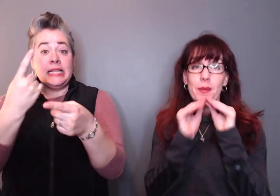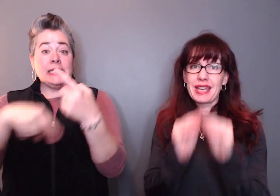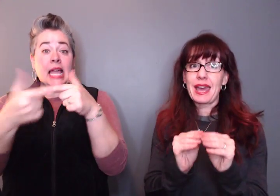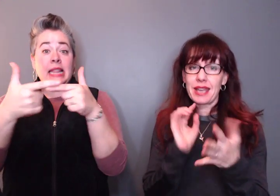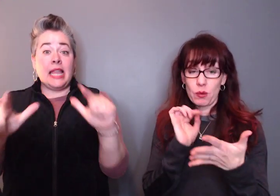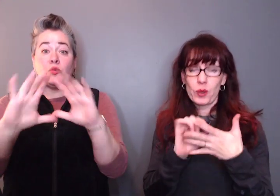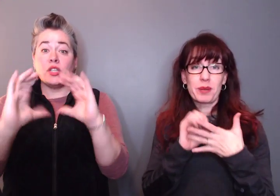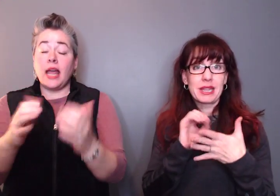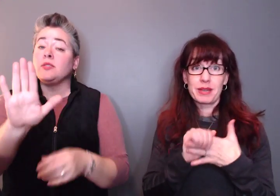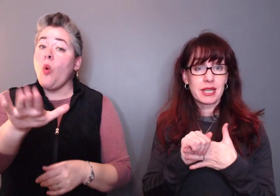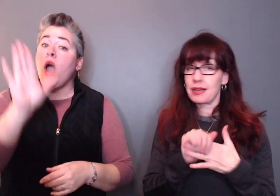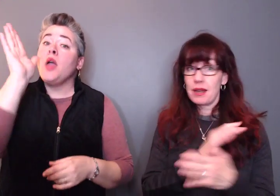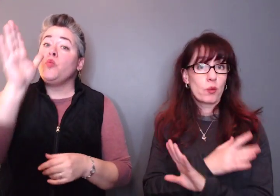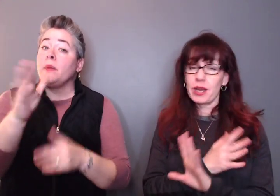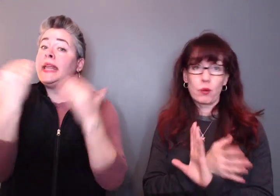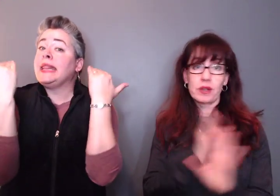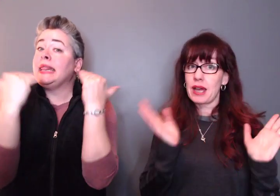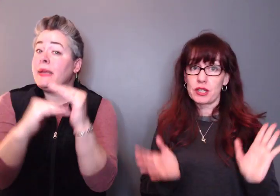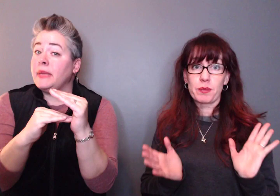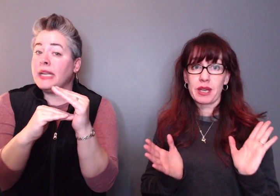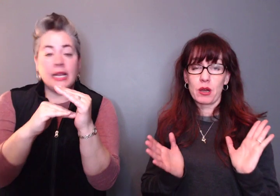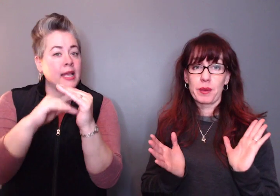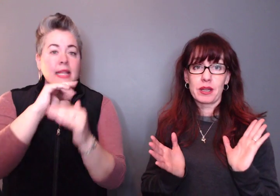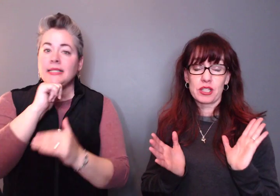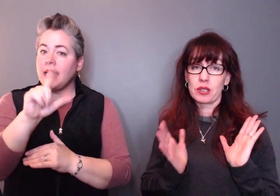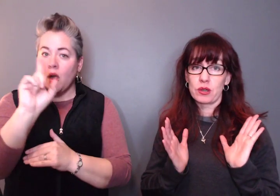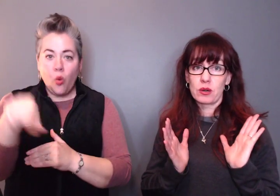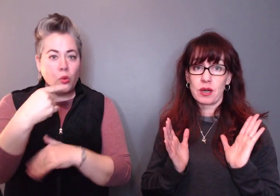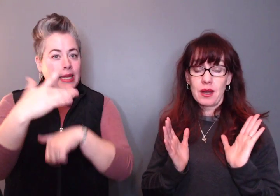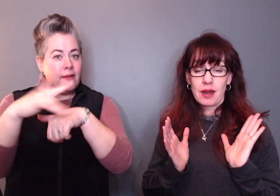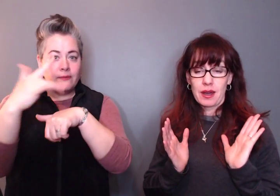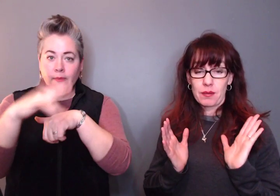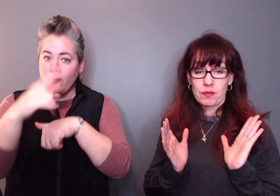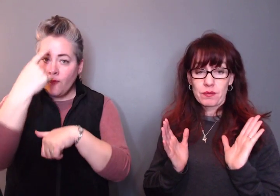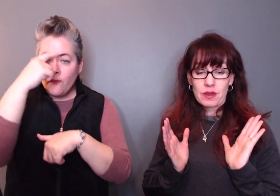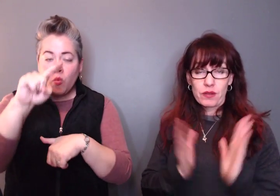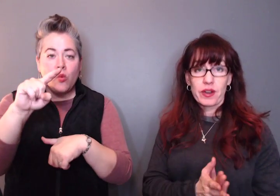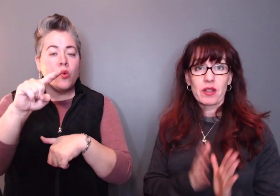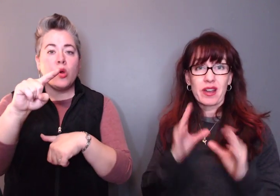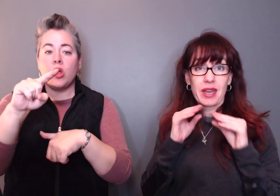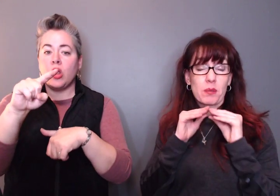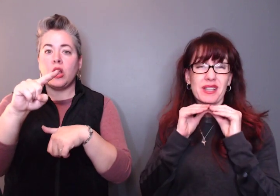class but again it will be limited. It will not just be open for very